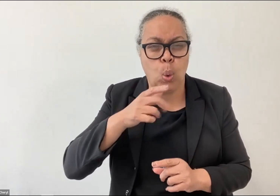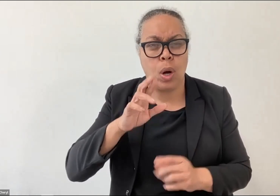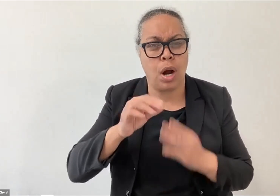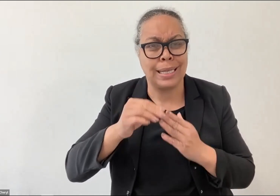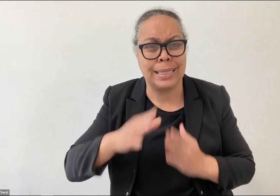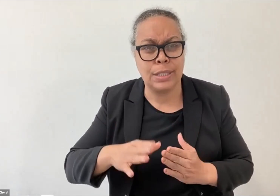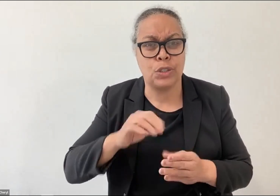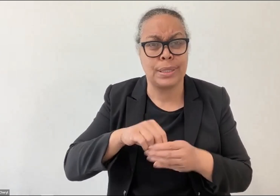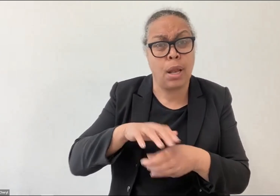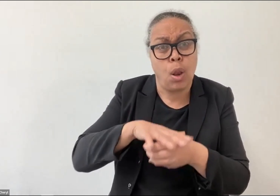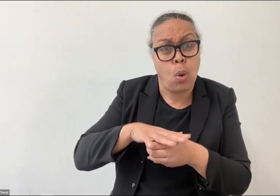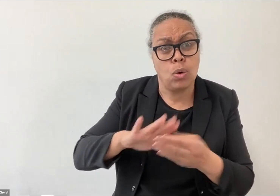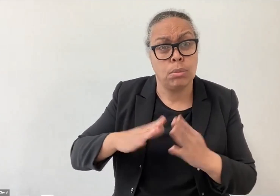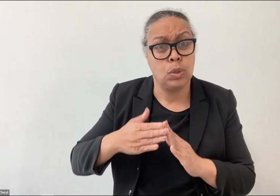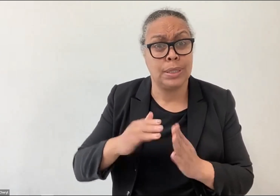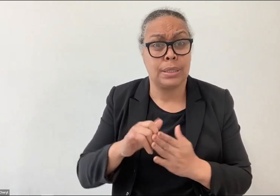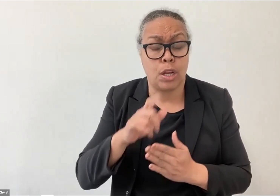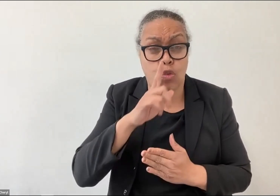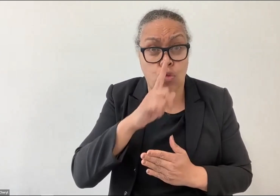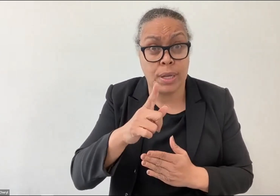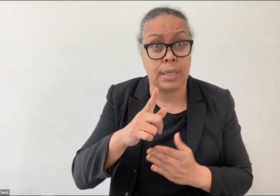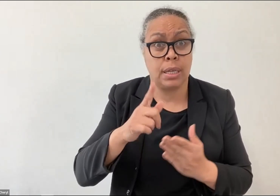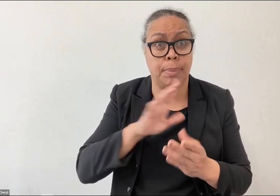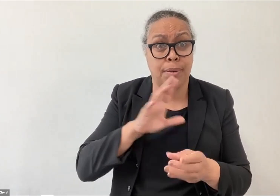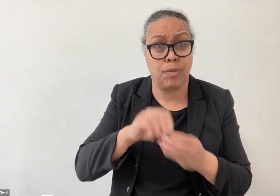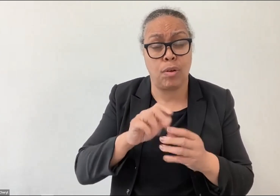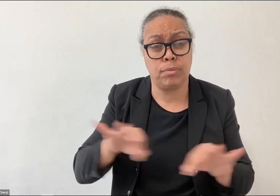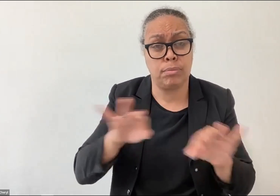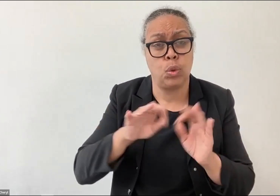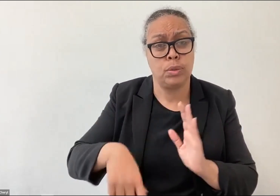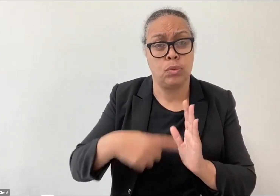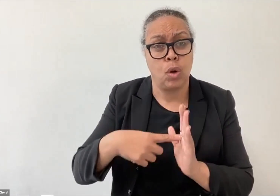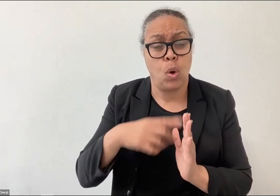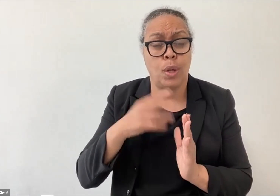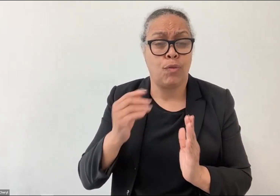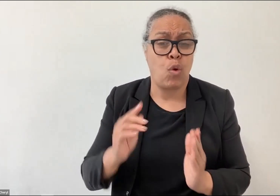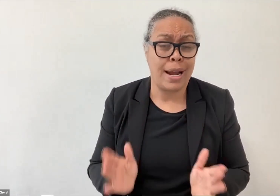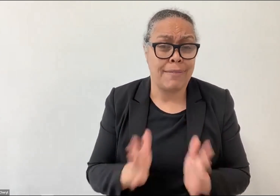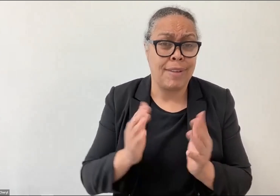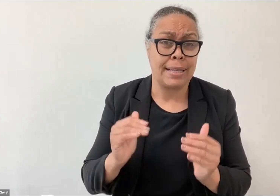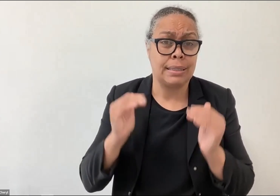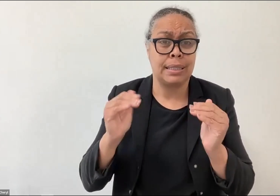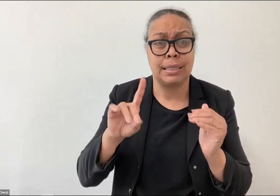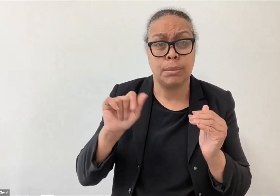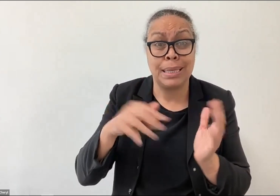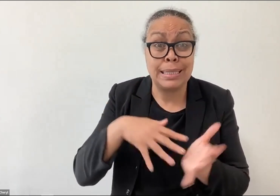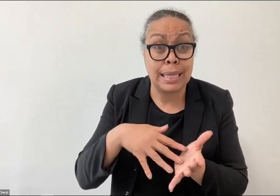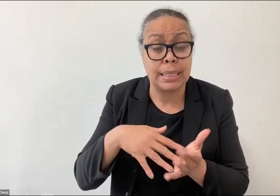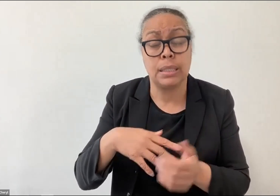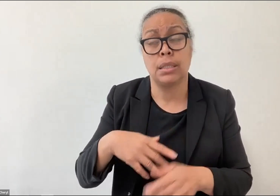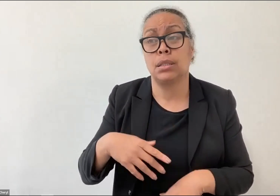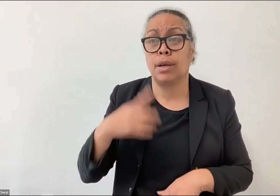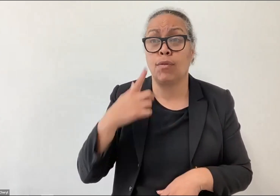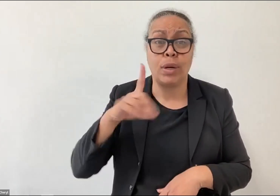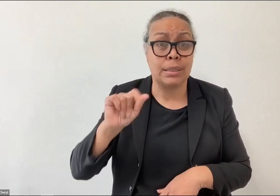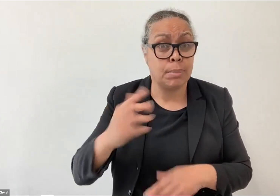In local communities, who really, for example, been playing an important role in advancing disability, studies or disability inclusion.